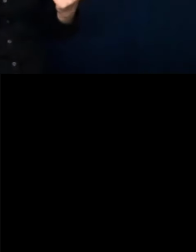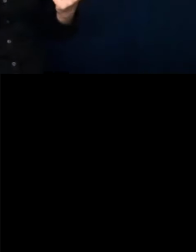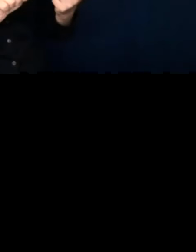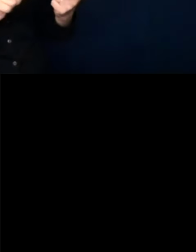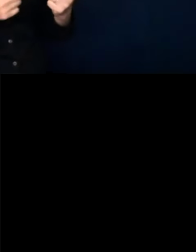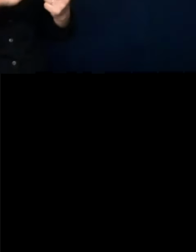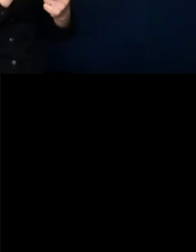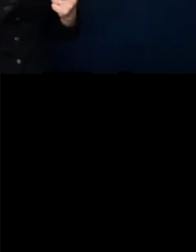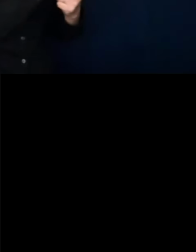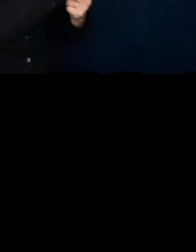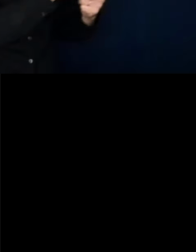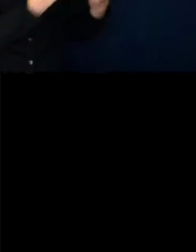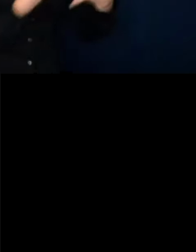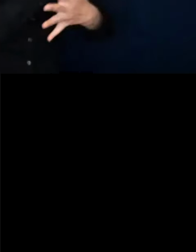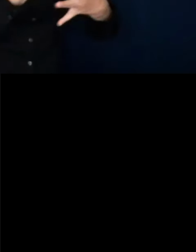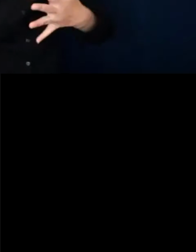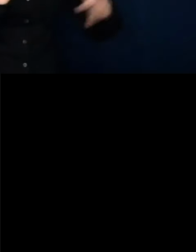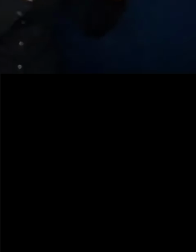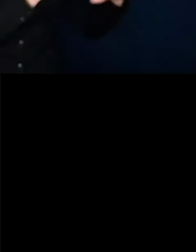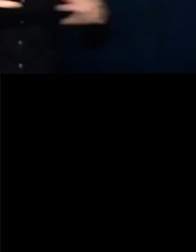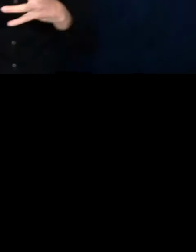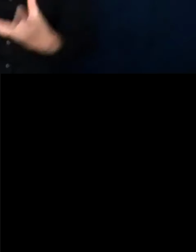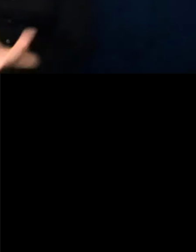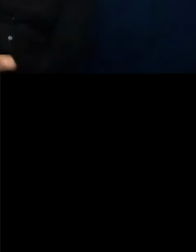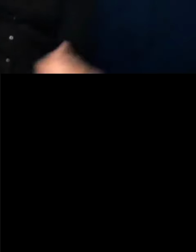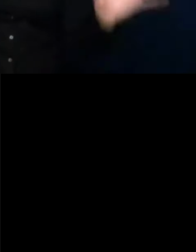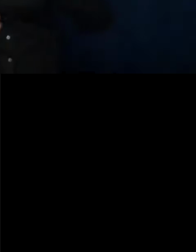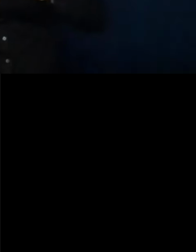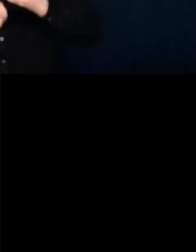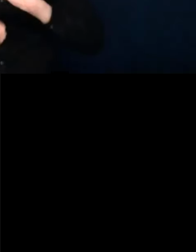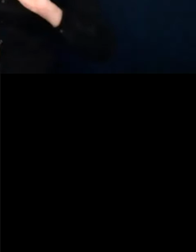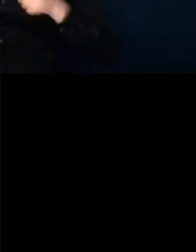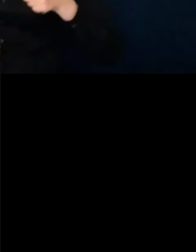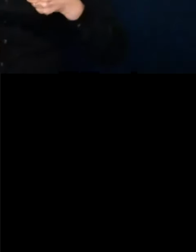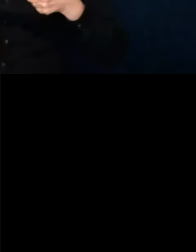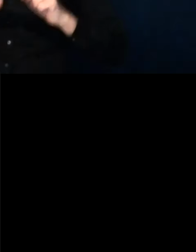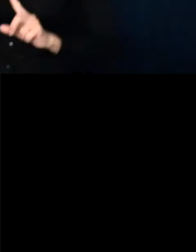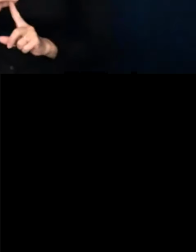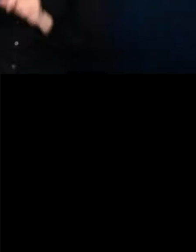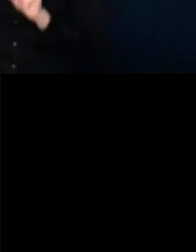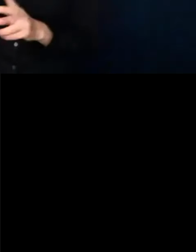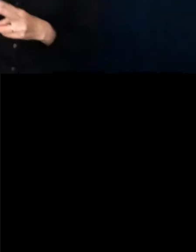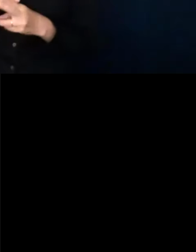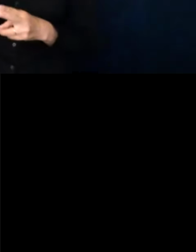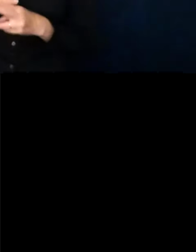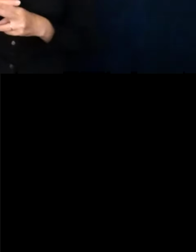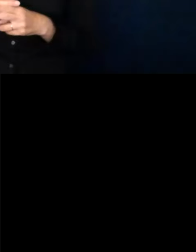until we get the 10 unique names. So if then like if the... You know, off chance that somebody's name